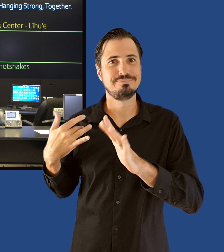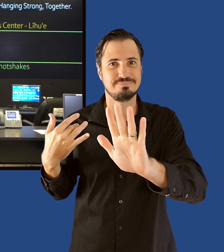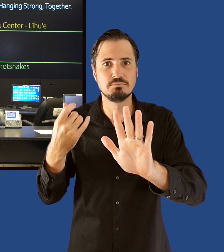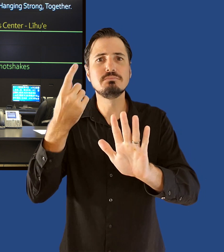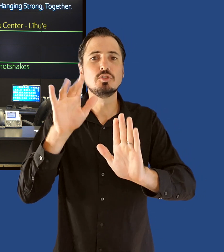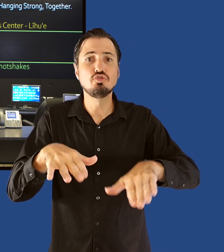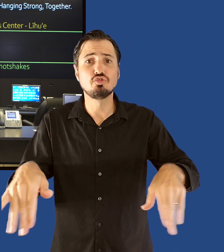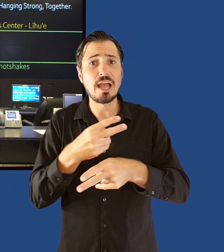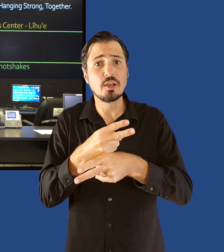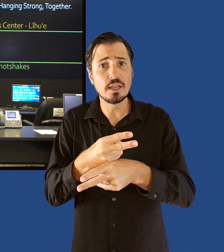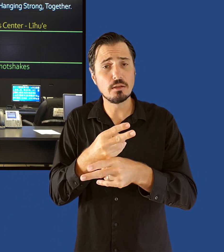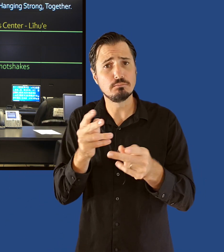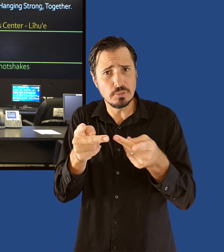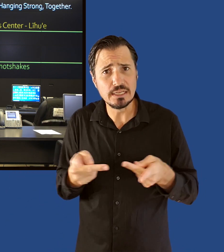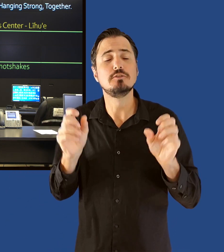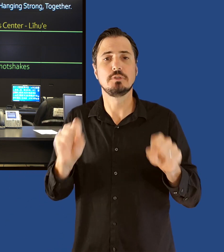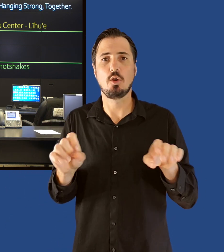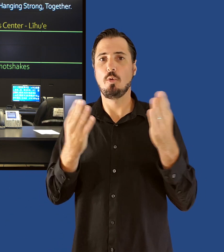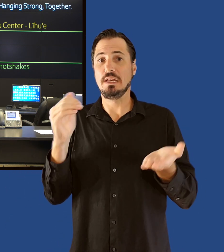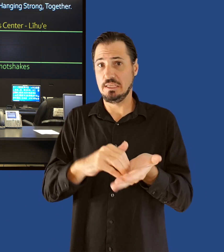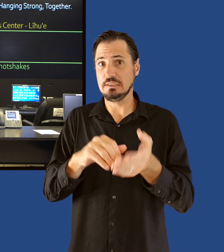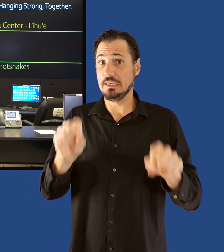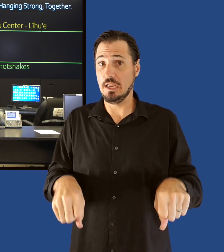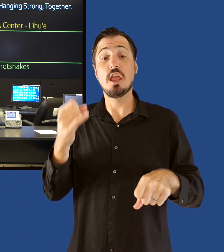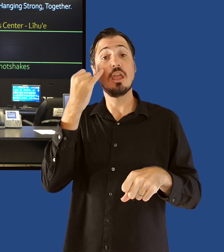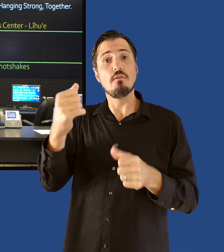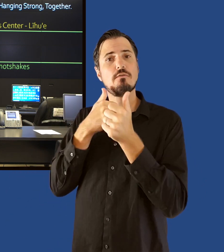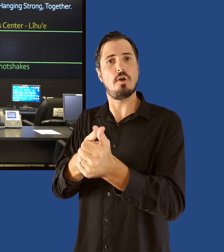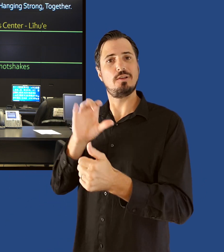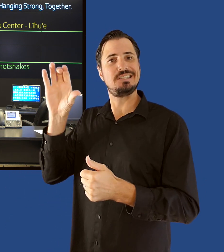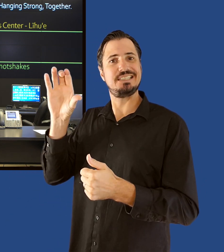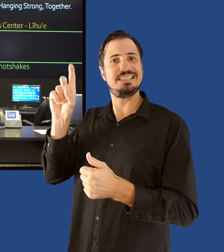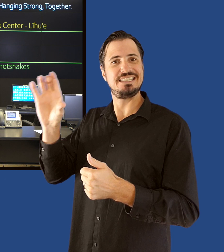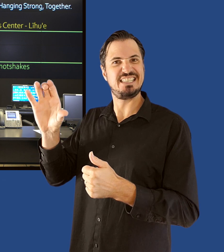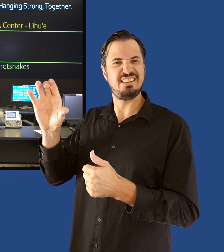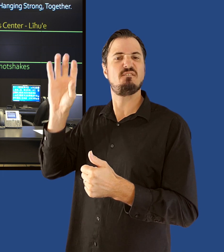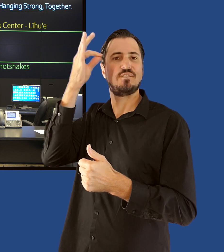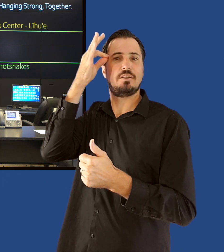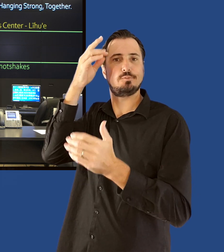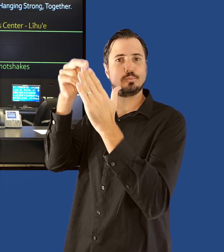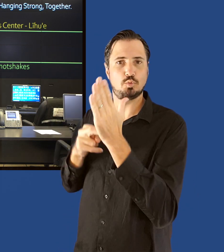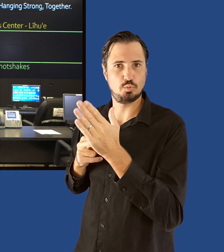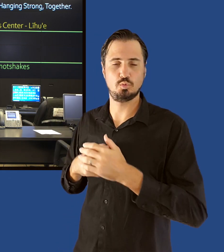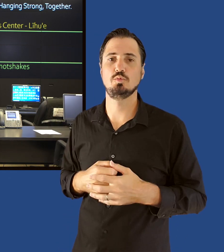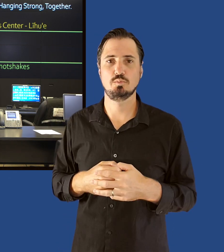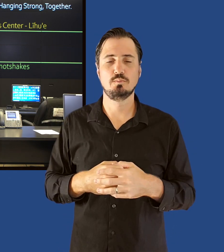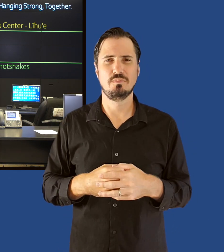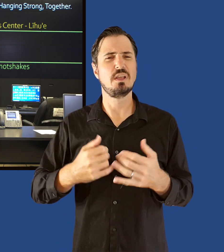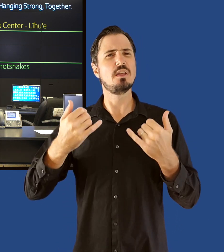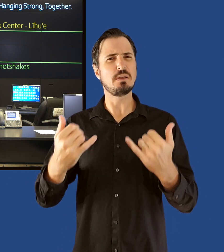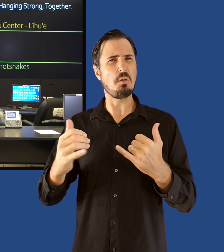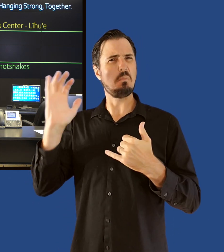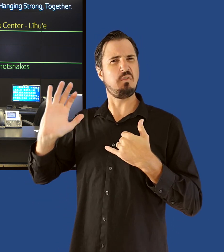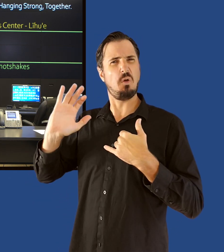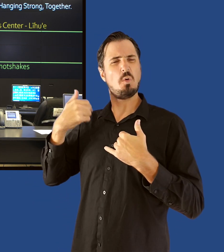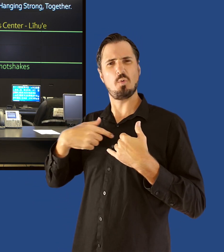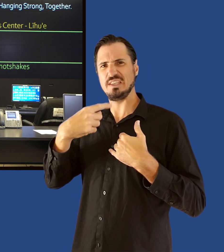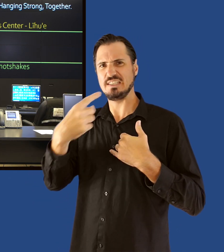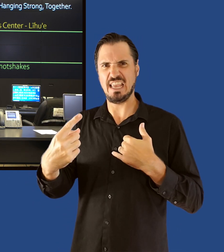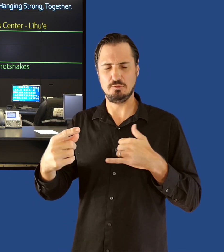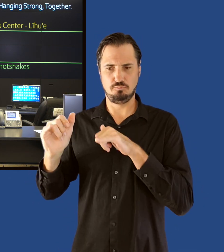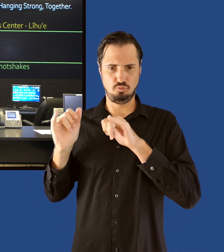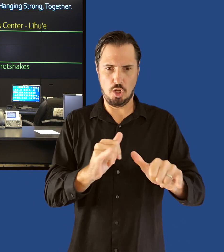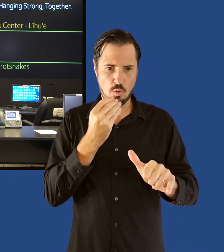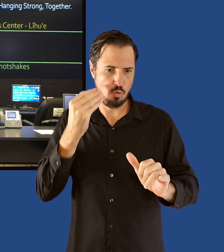Another change is the language from Stay-At-Home initiative to Safer-At-Home, but the intent remains the same. We should continue to stay home as much as possible.